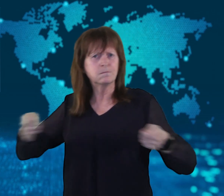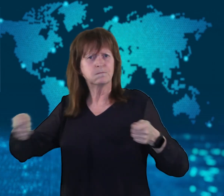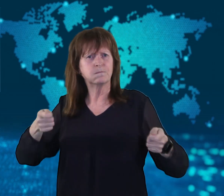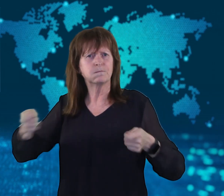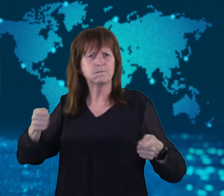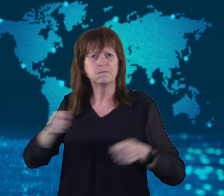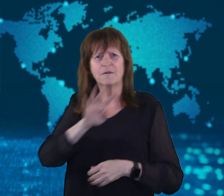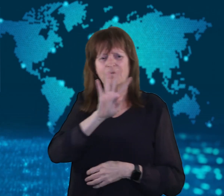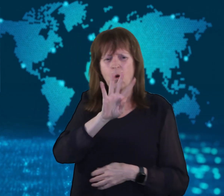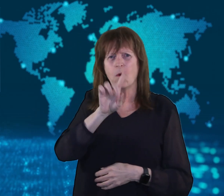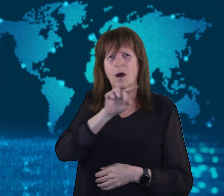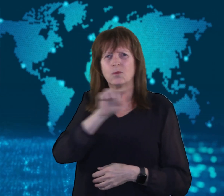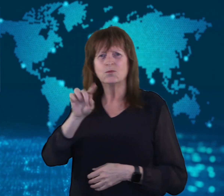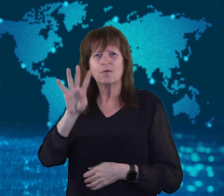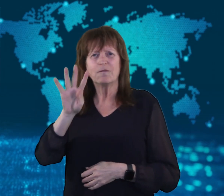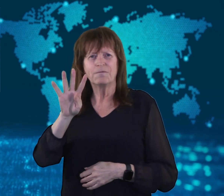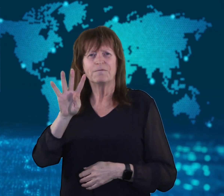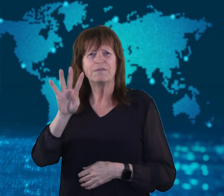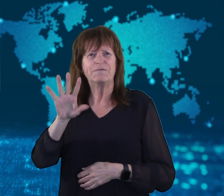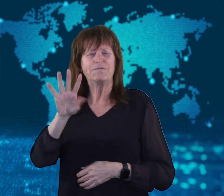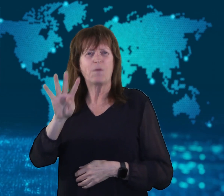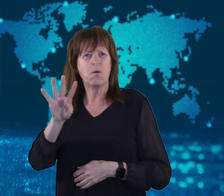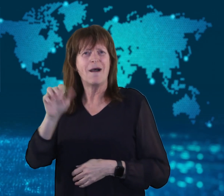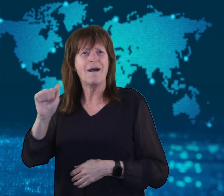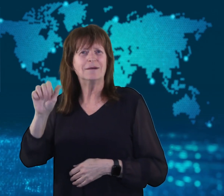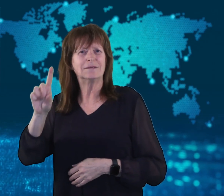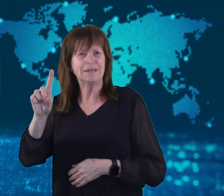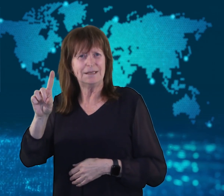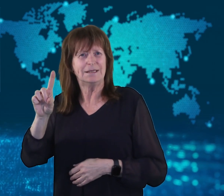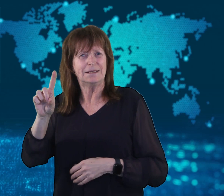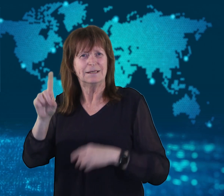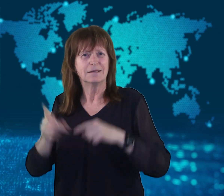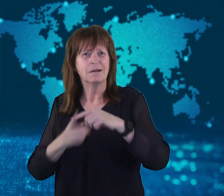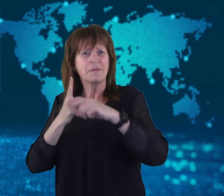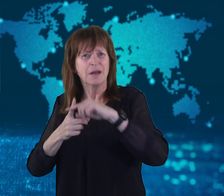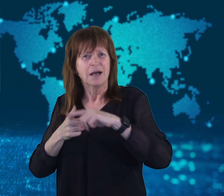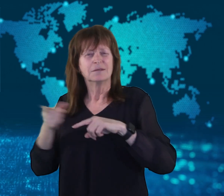his empire's reign into Africa.